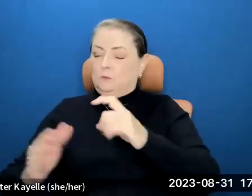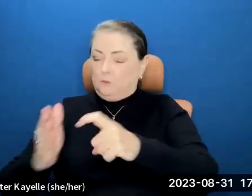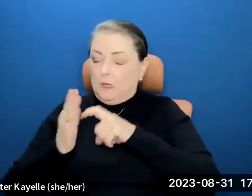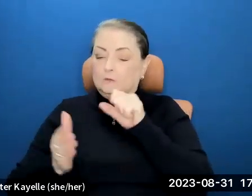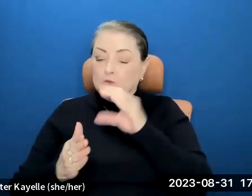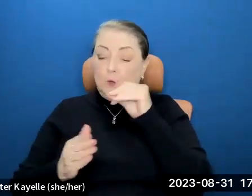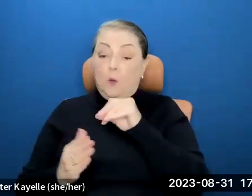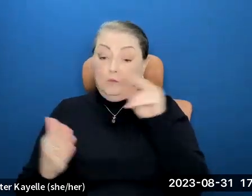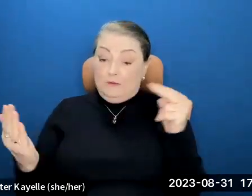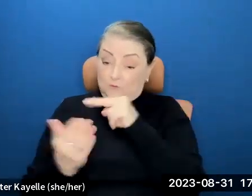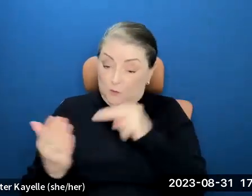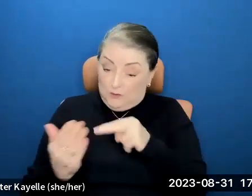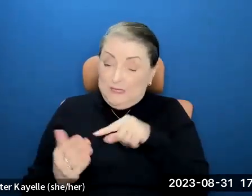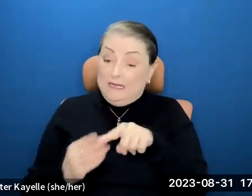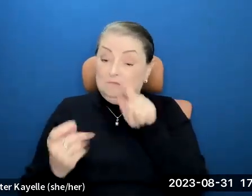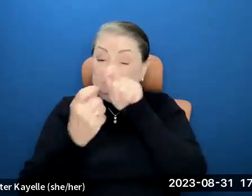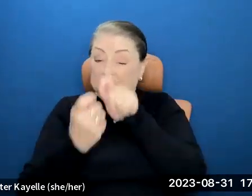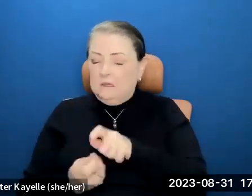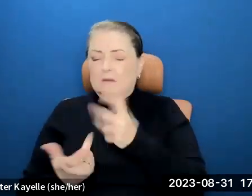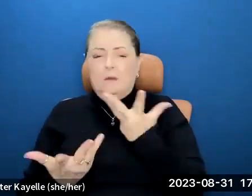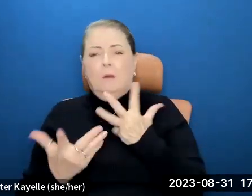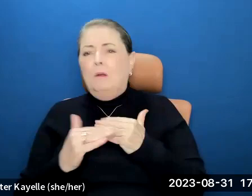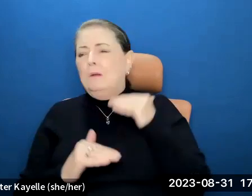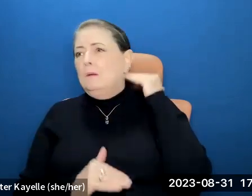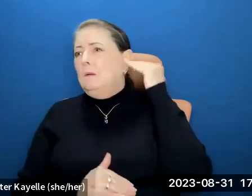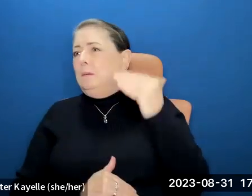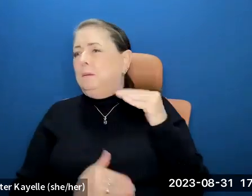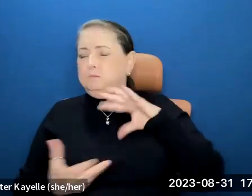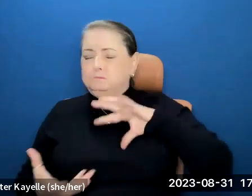this coursework in detail unnecessarily slows down the review and approval process